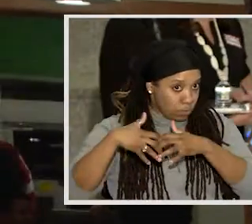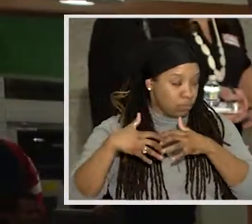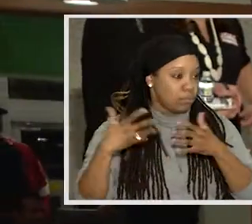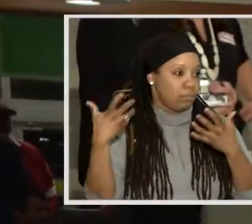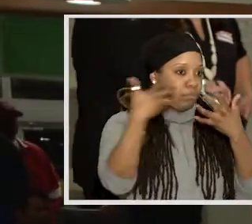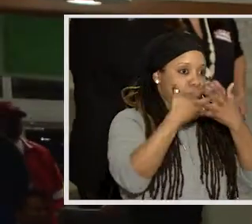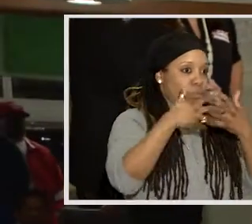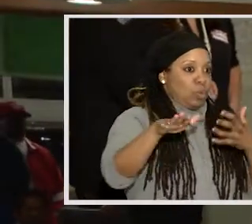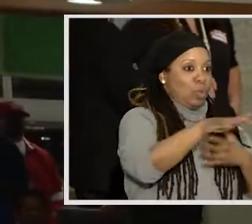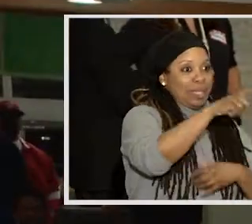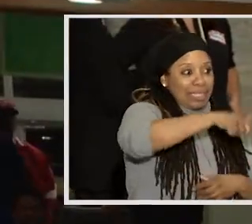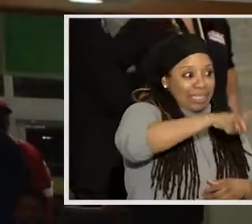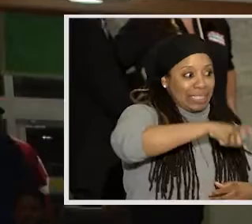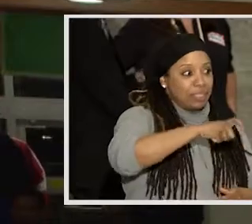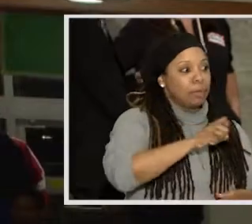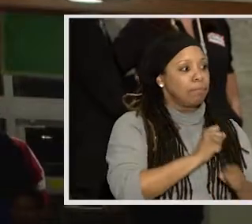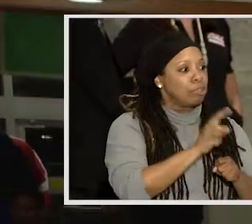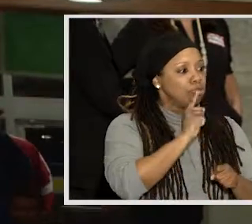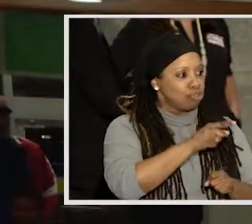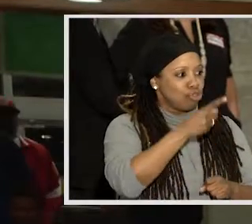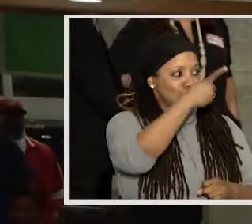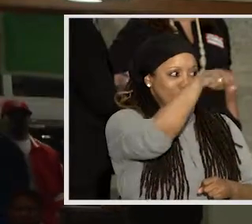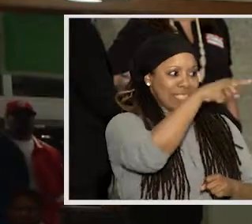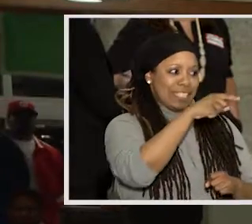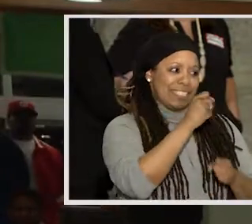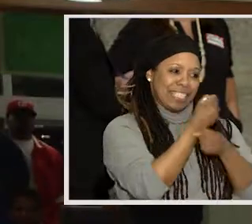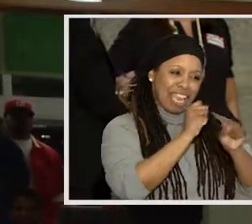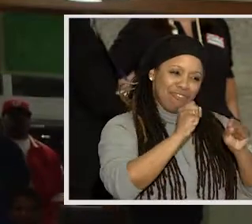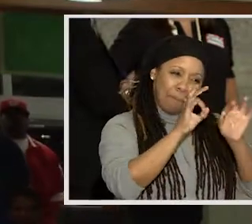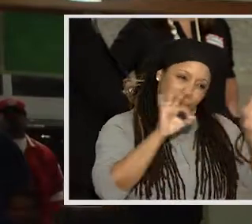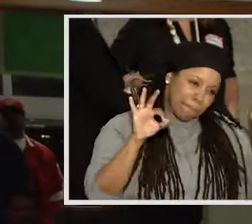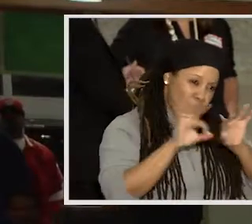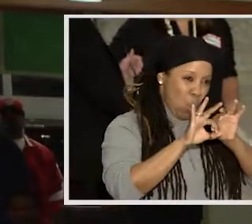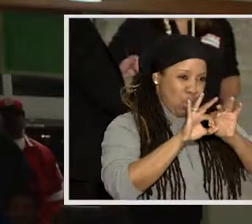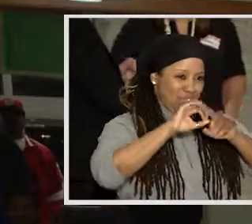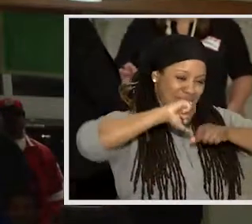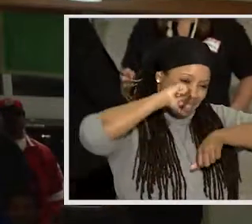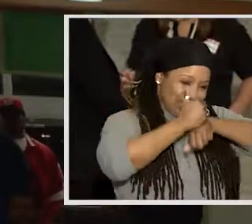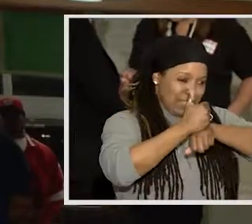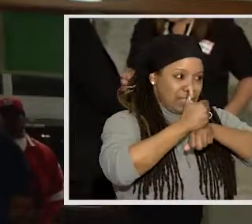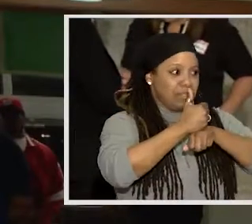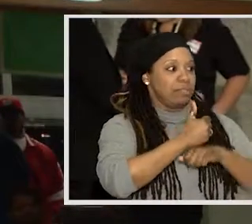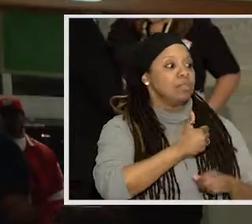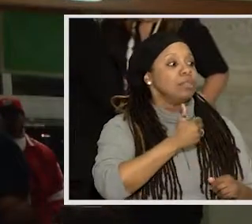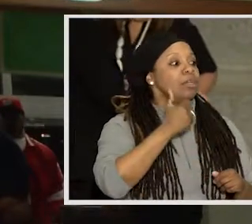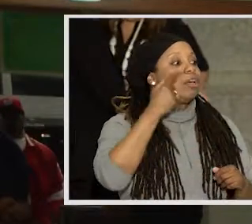SAFETY NET IS IN PLACE AND REGARDLESS OF THE FEDERAL DECISIONS THAT ARE MADE THAT AS A DISTRICT WE CONTINUE TO